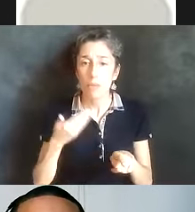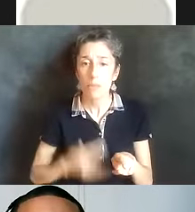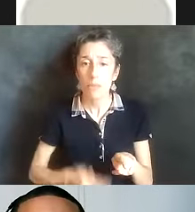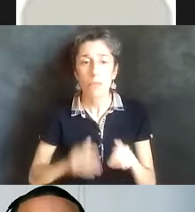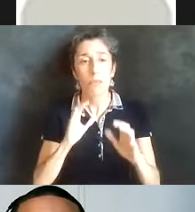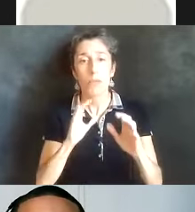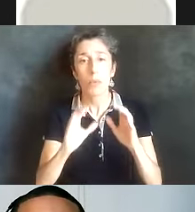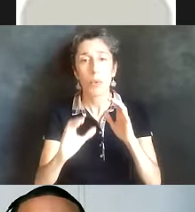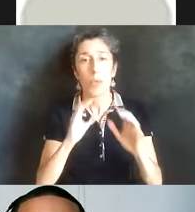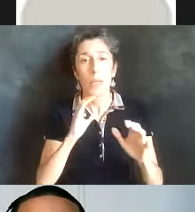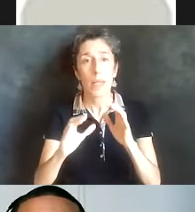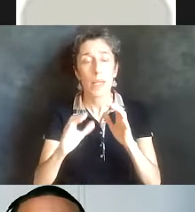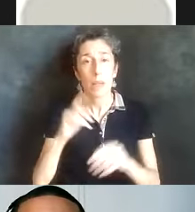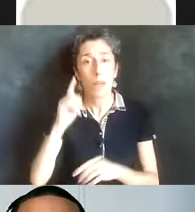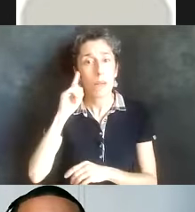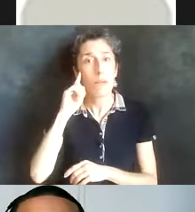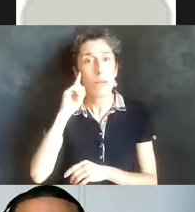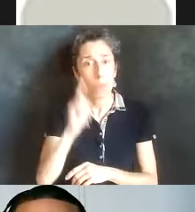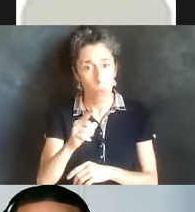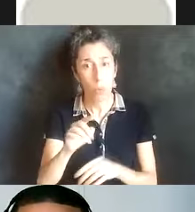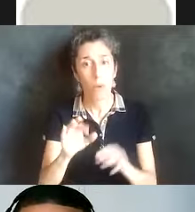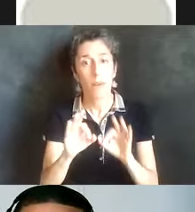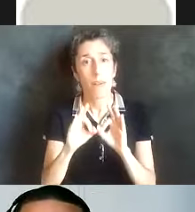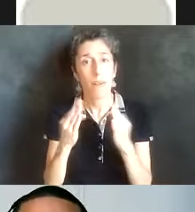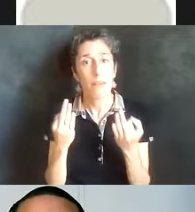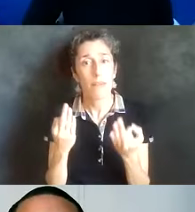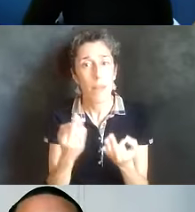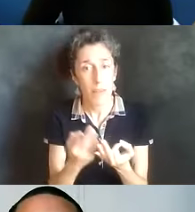because it takes so much of my time that sometimes I feel like being the eldest child